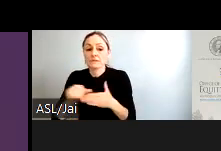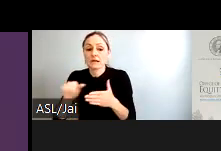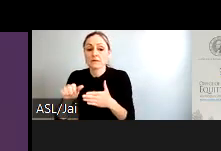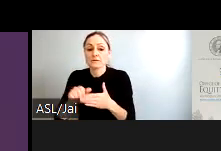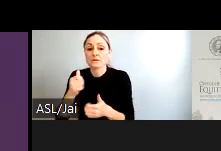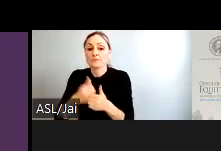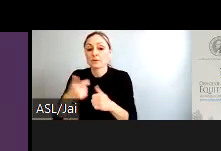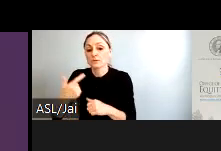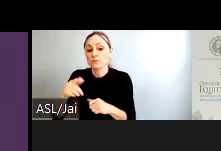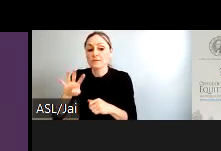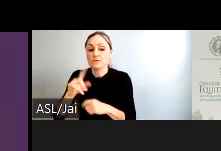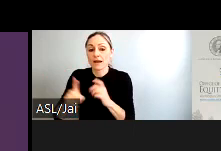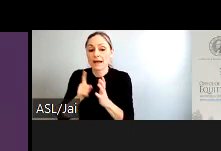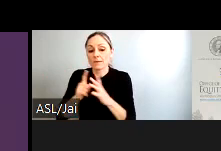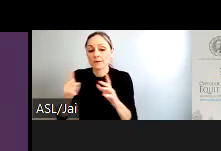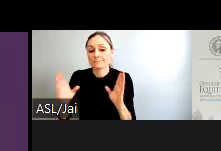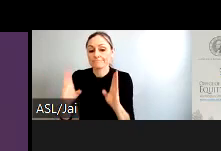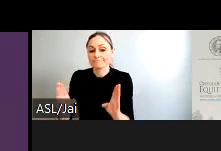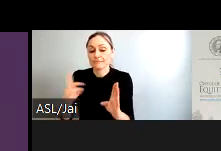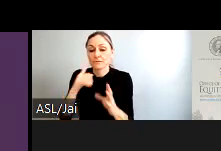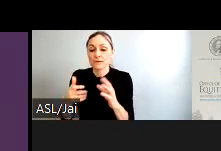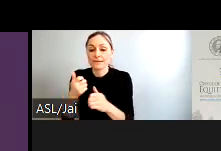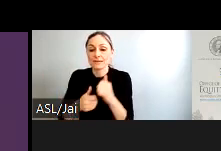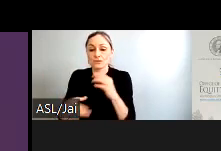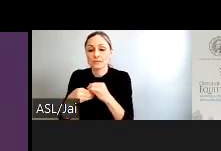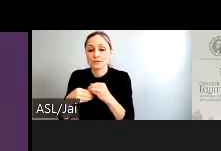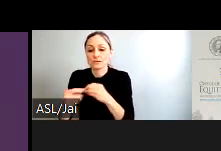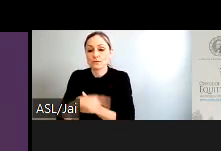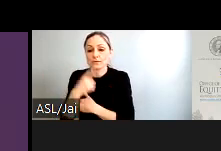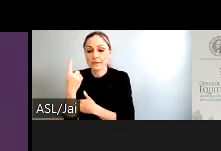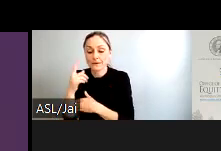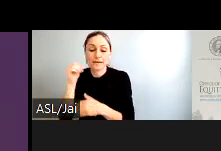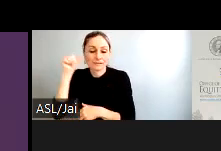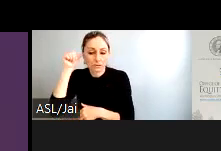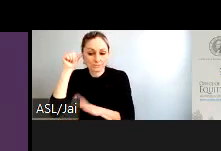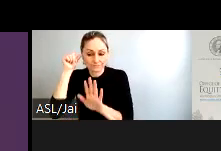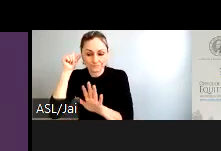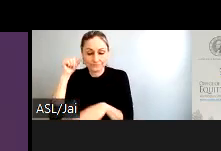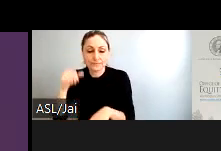or per day for each additional adult. Community members can either submit